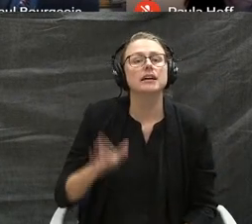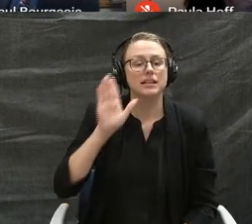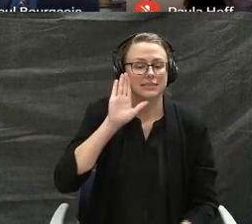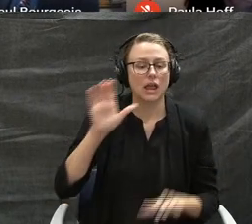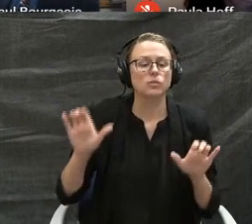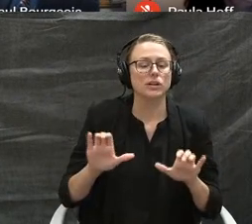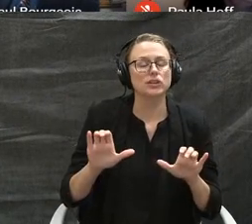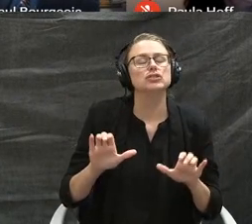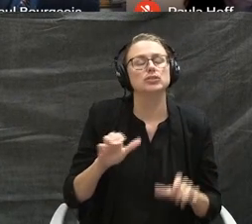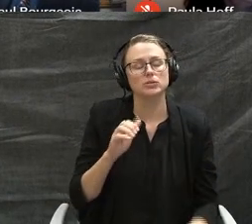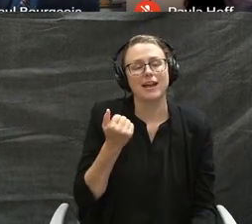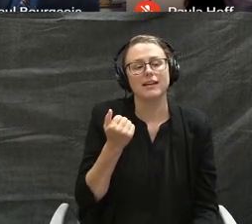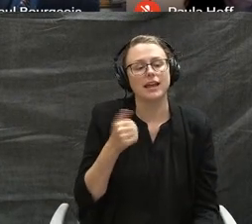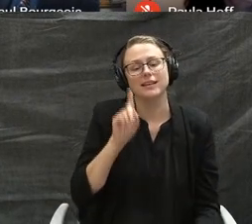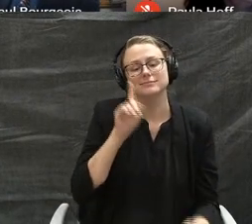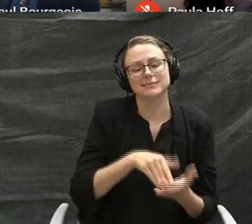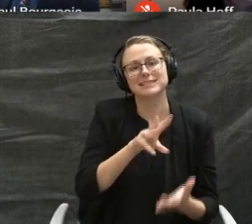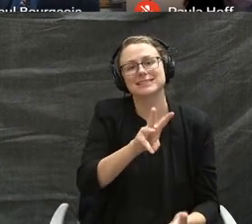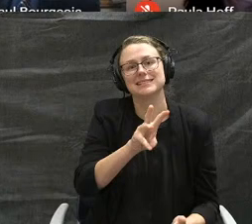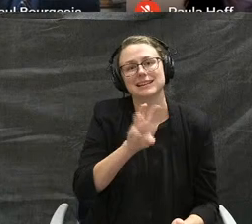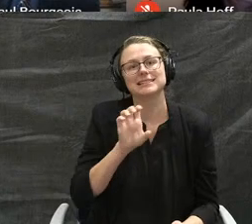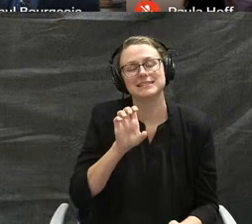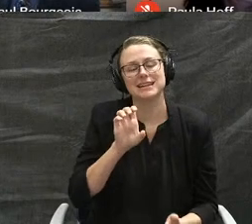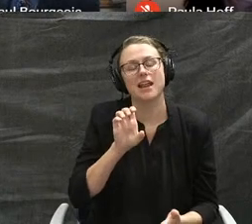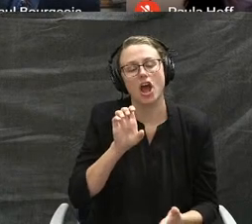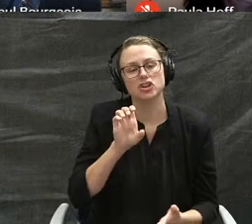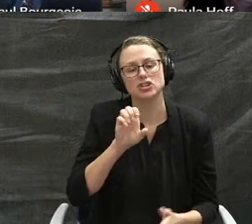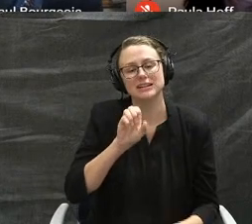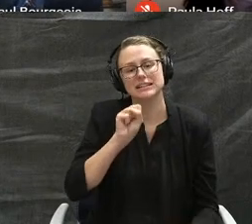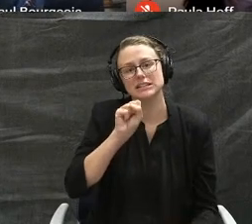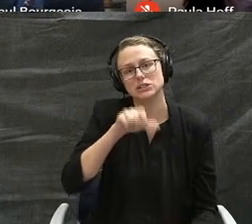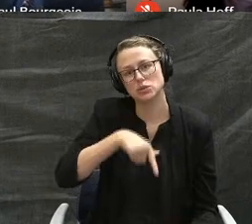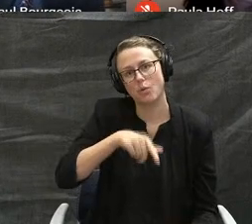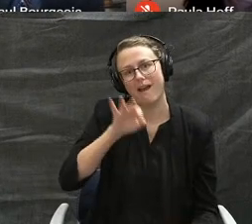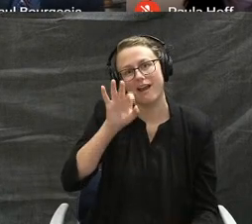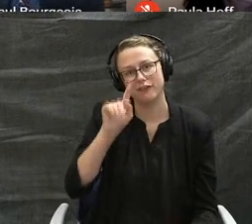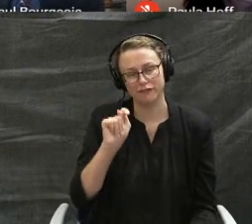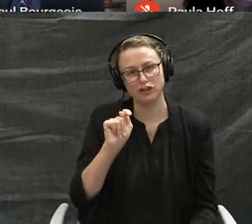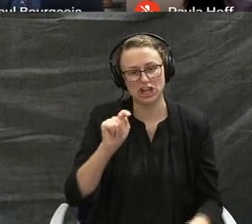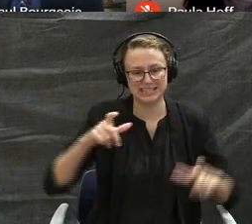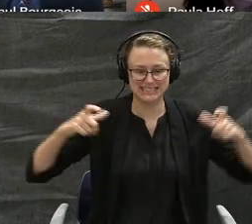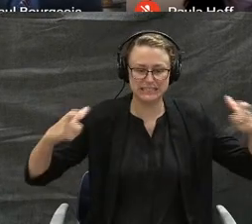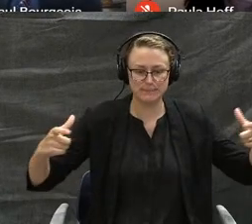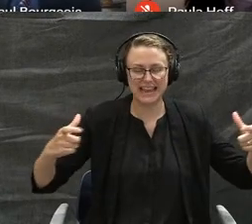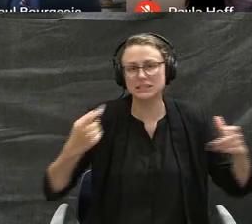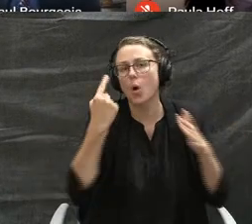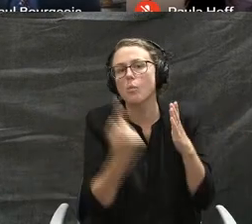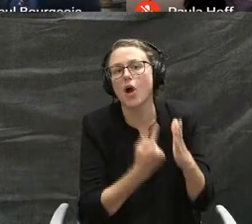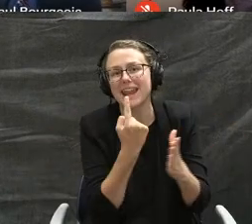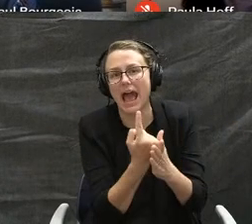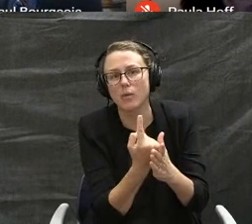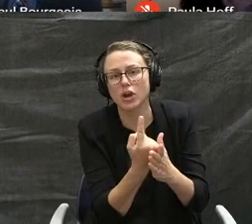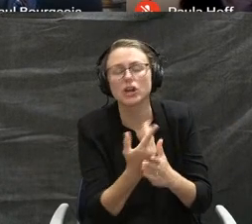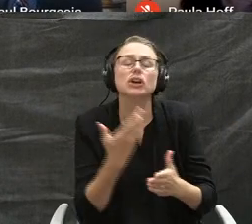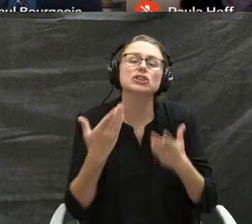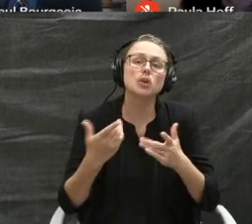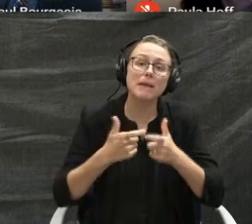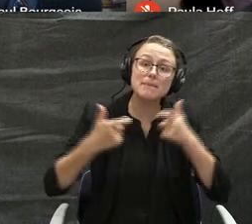1600 square foot space in an hour so some of the larger spaces like media centers will put several about. But the thing